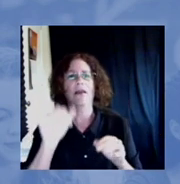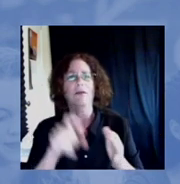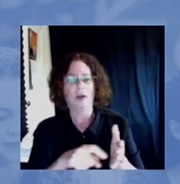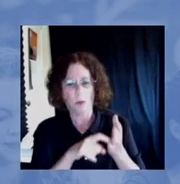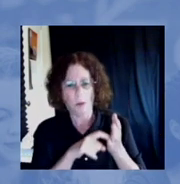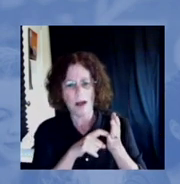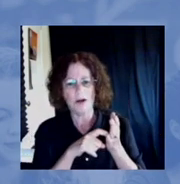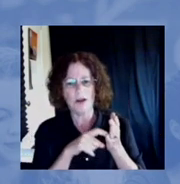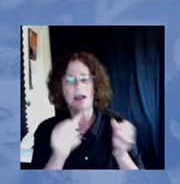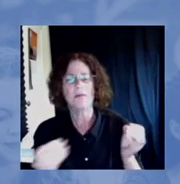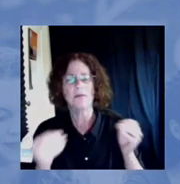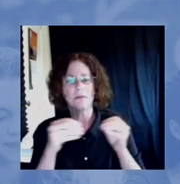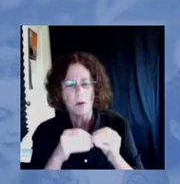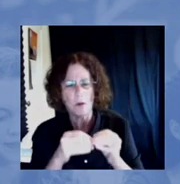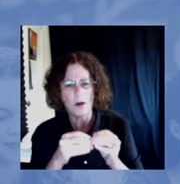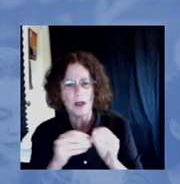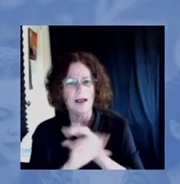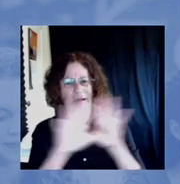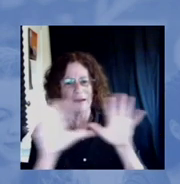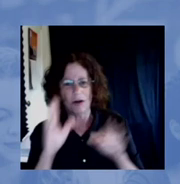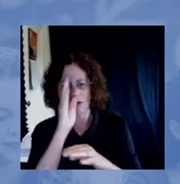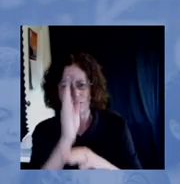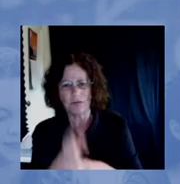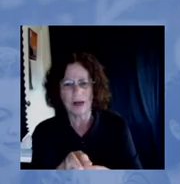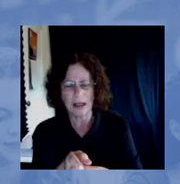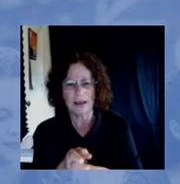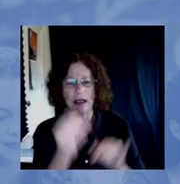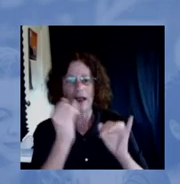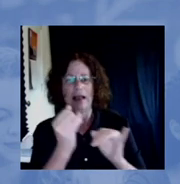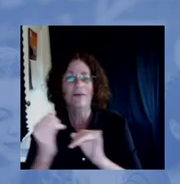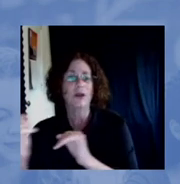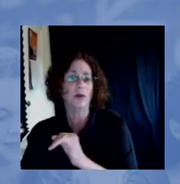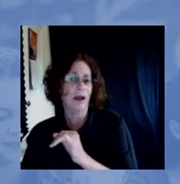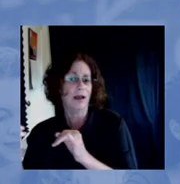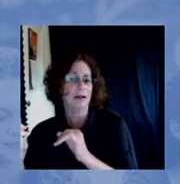ARTICULATE, MORE DIRECT, MORE INDIVIDUALIZED APPROACH TO EACH ONE OF THEM.